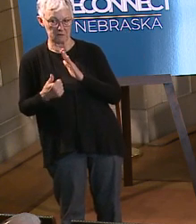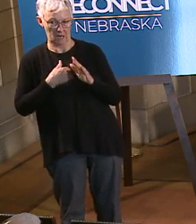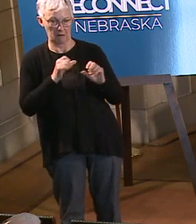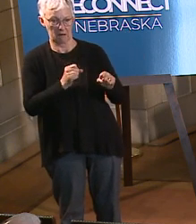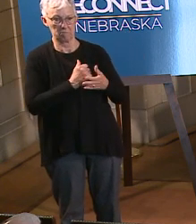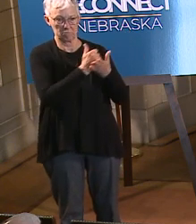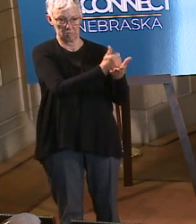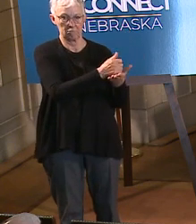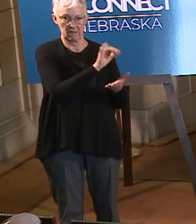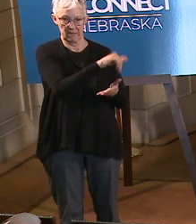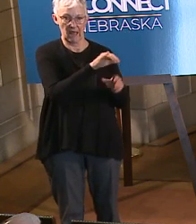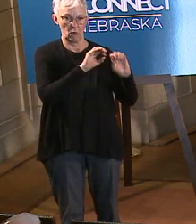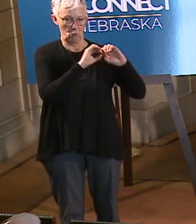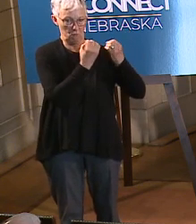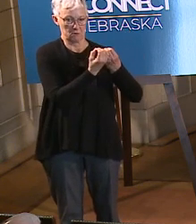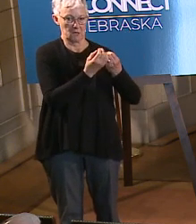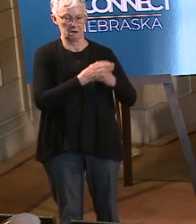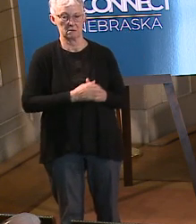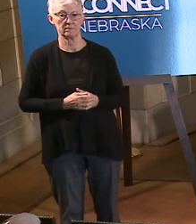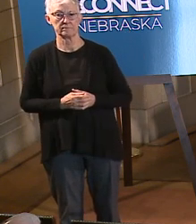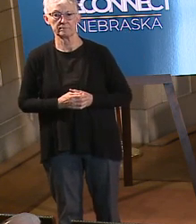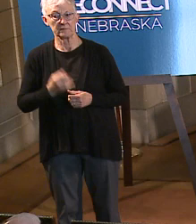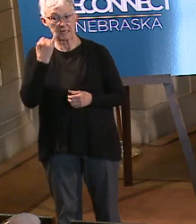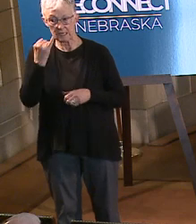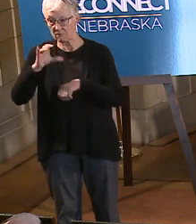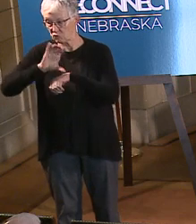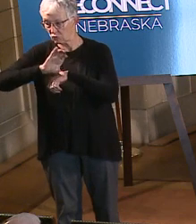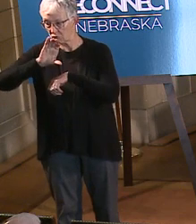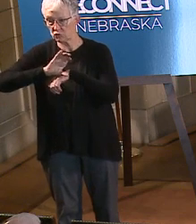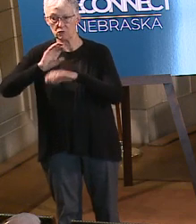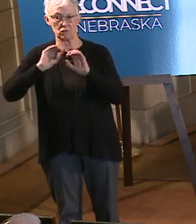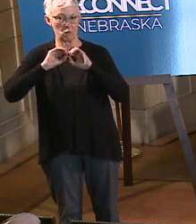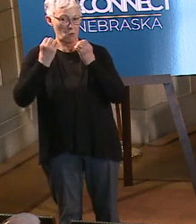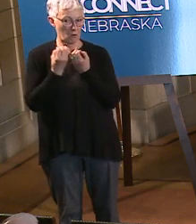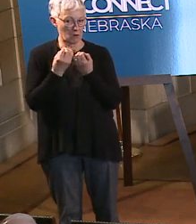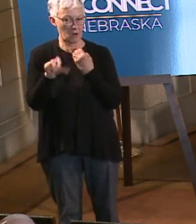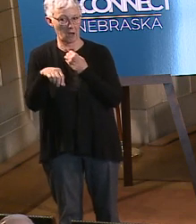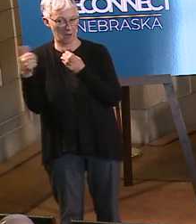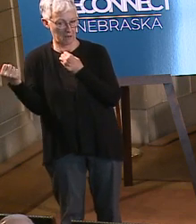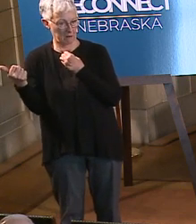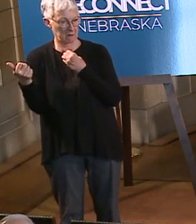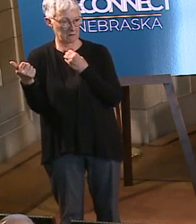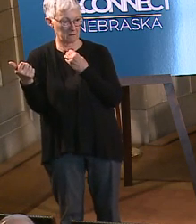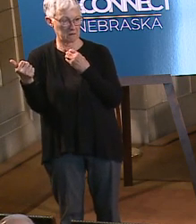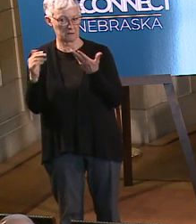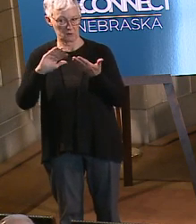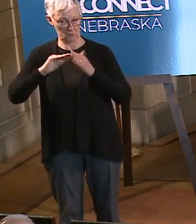AND YOUR SKILLS, A PLACE WHERE